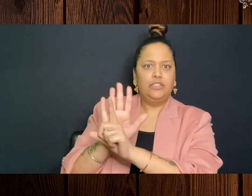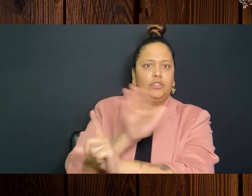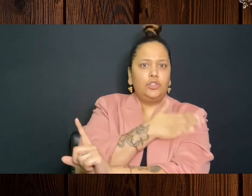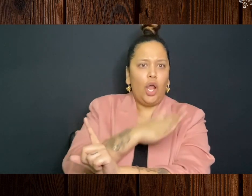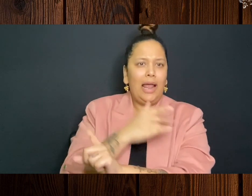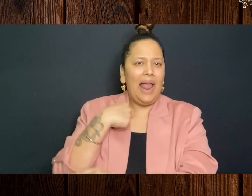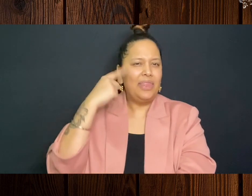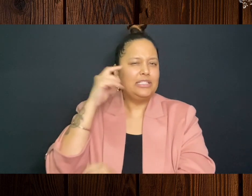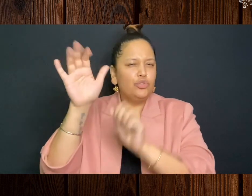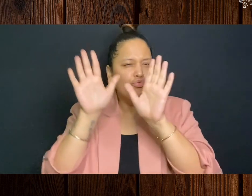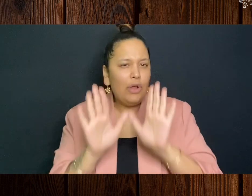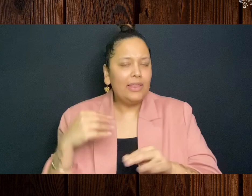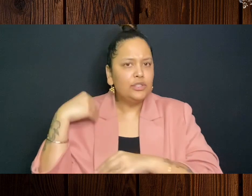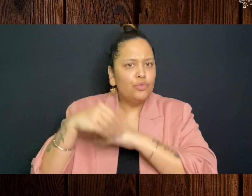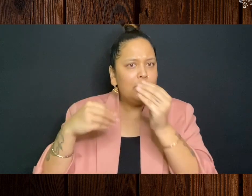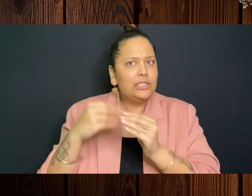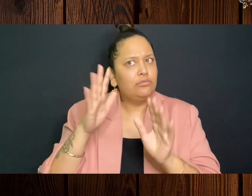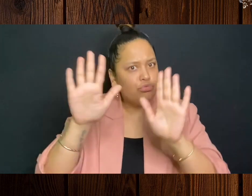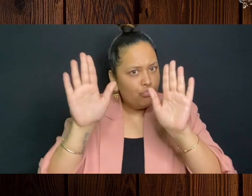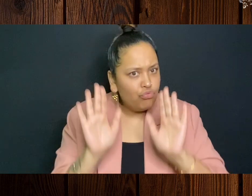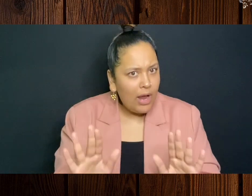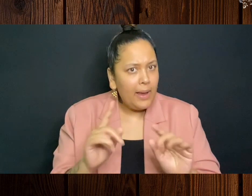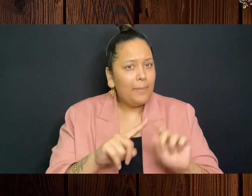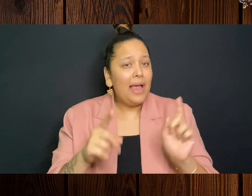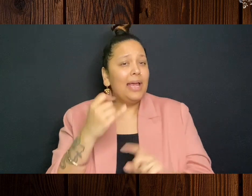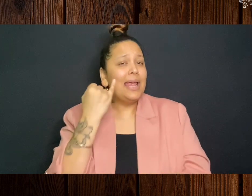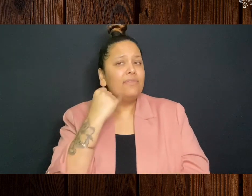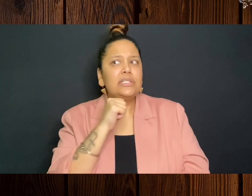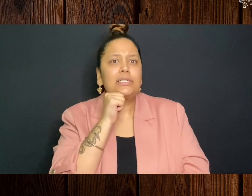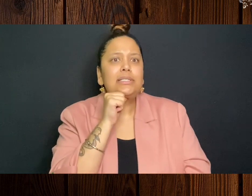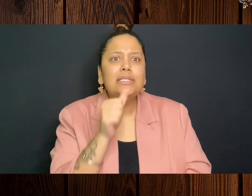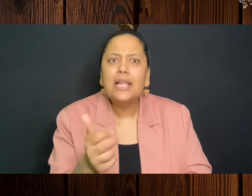mean, that tradition is great. But if it's not